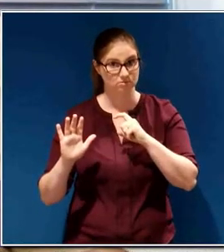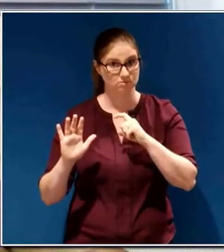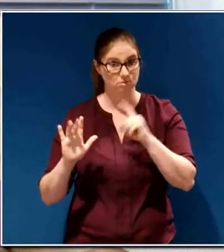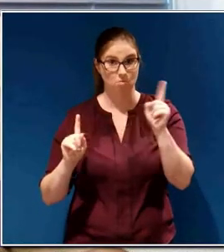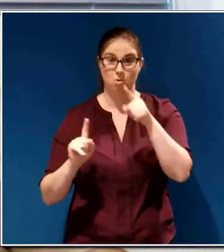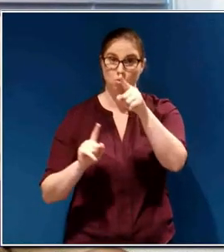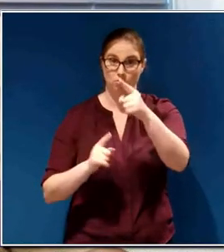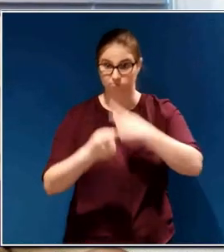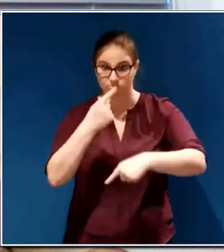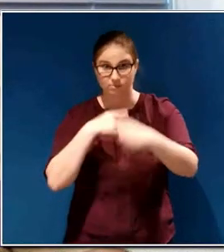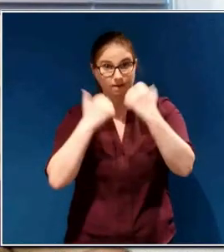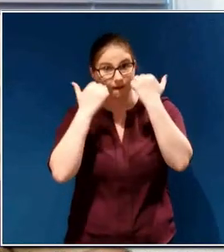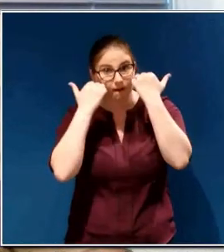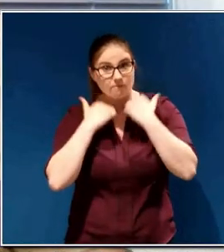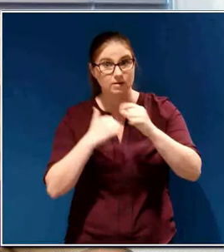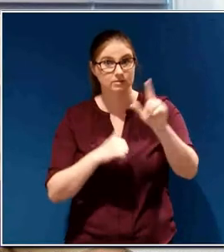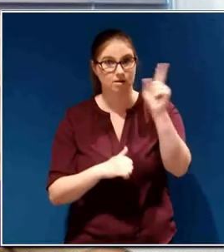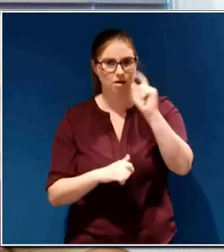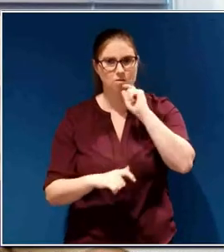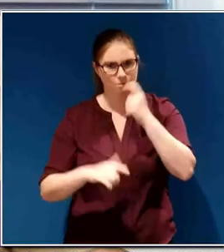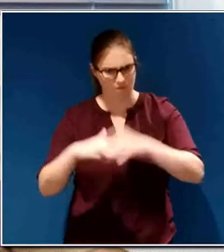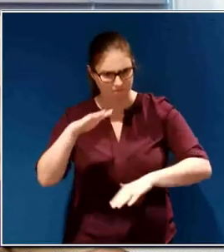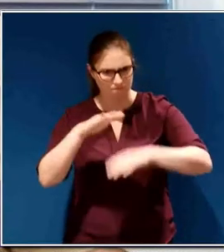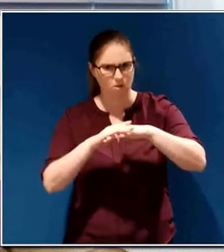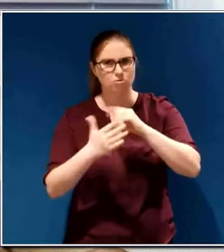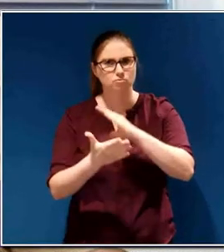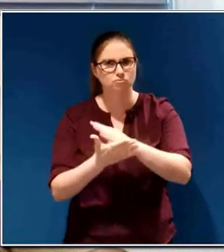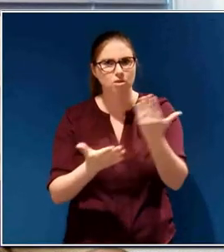shall be the truth, the whole truth and nothing but the truth?